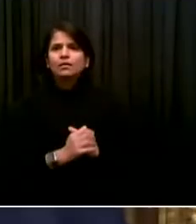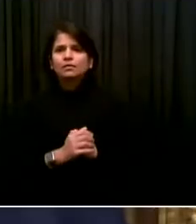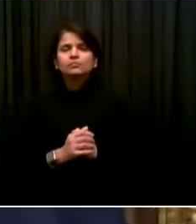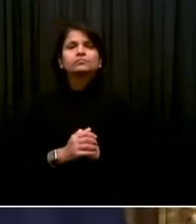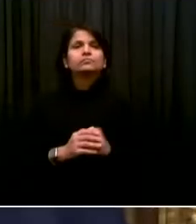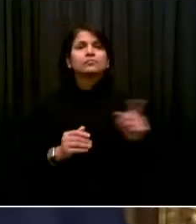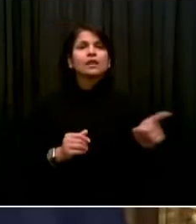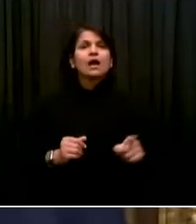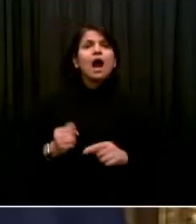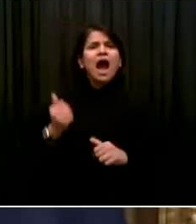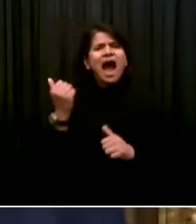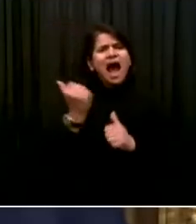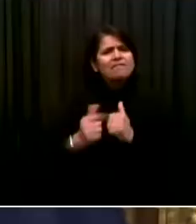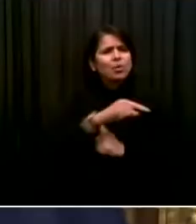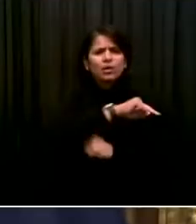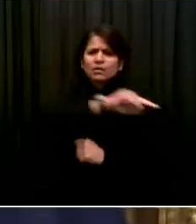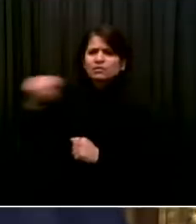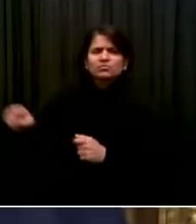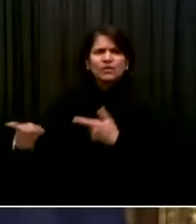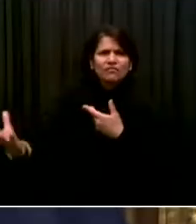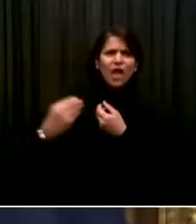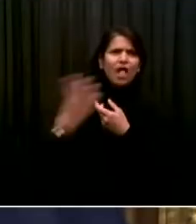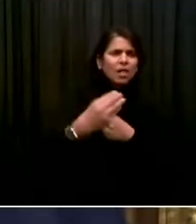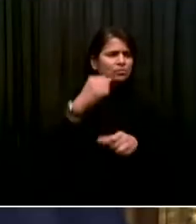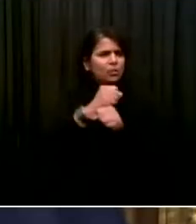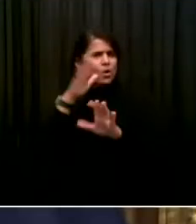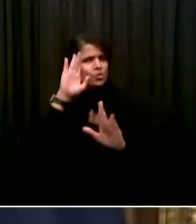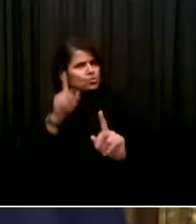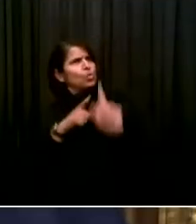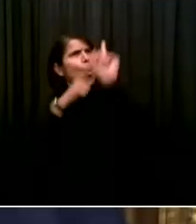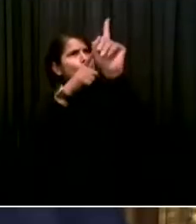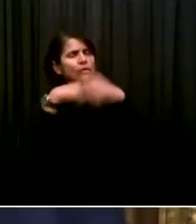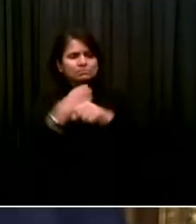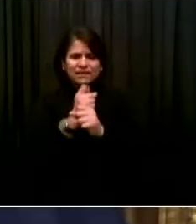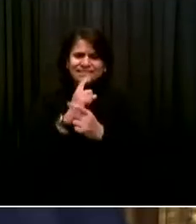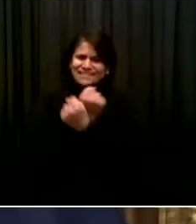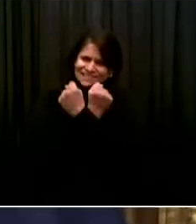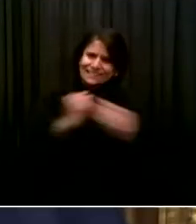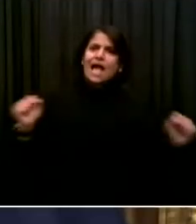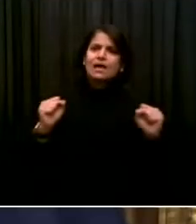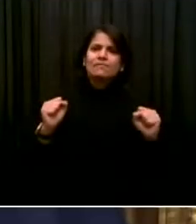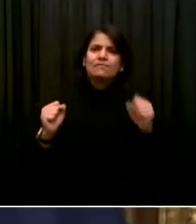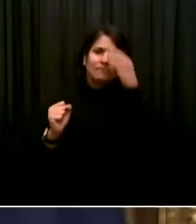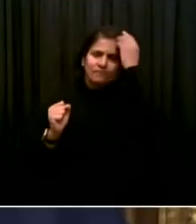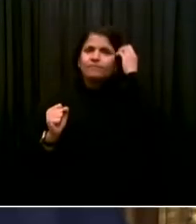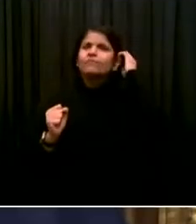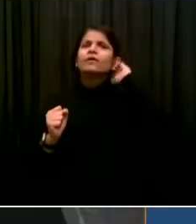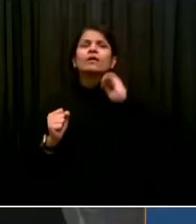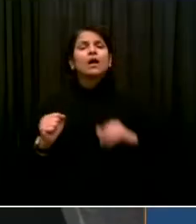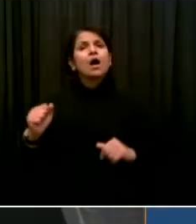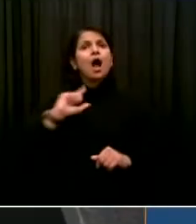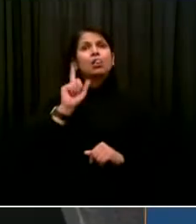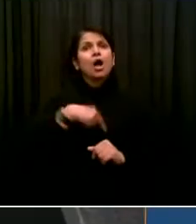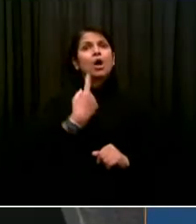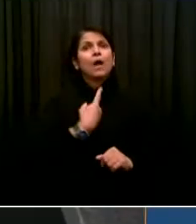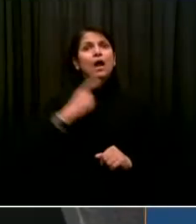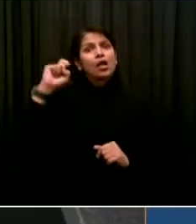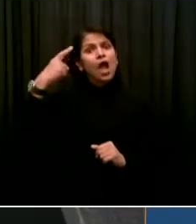THE HALLS OF CONGRESS WE NEED EVERYONE TO COME TOGETHER IN COMMON CAUSE. WE EEND HELP.